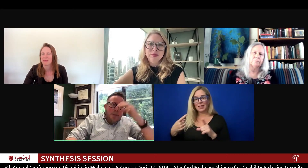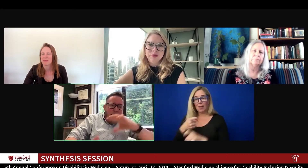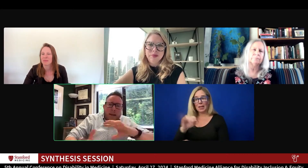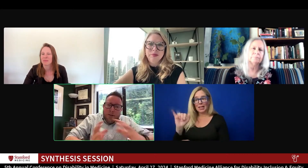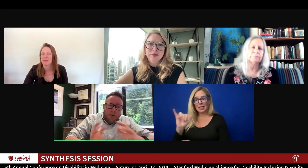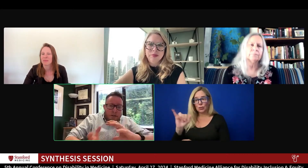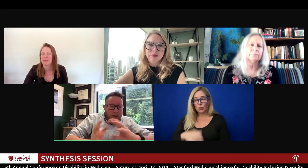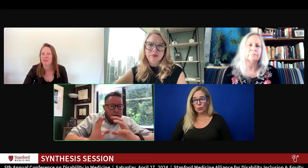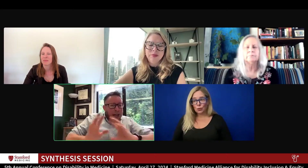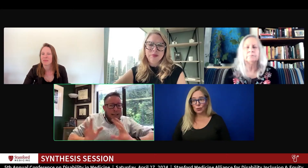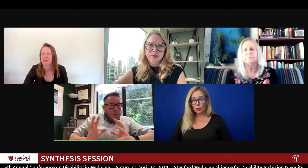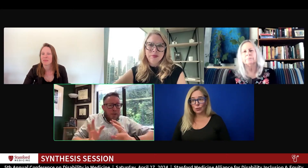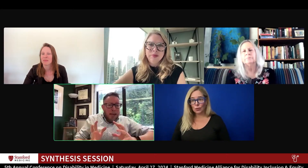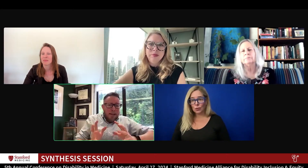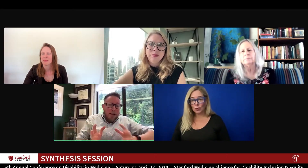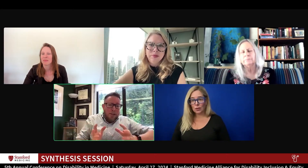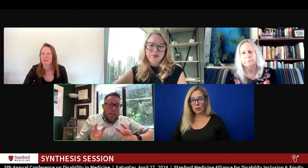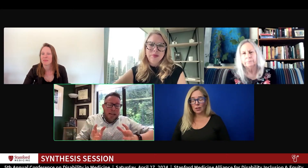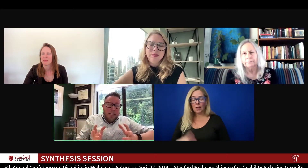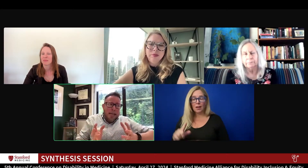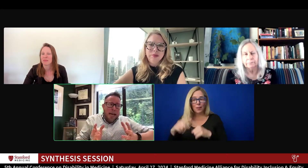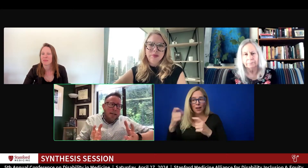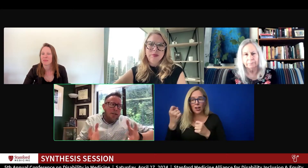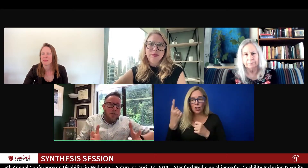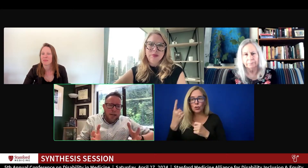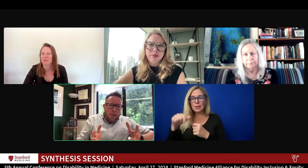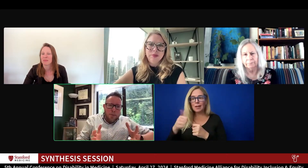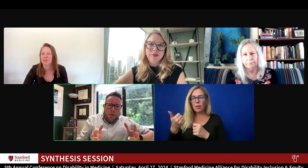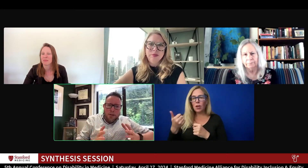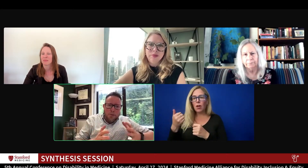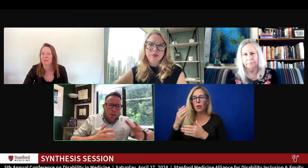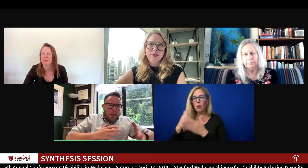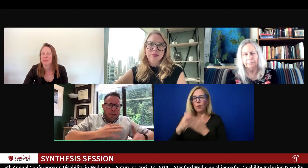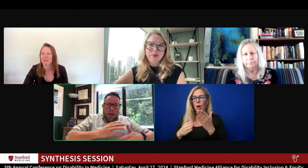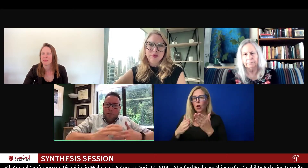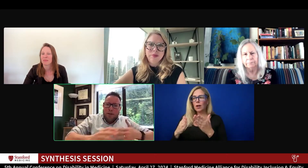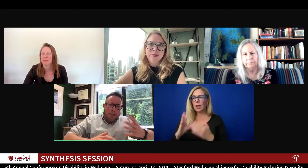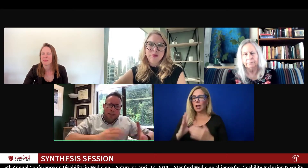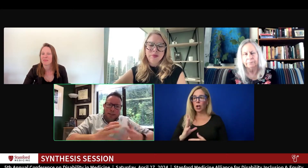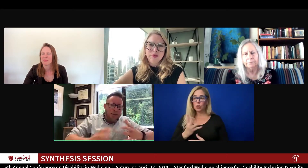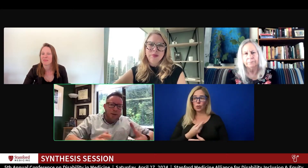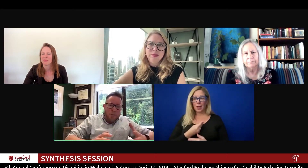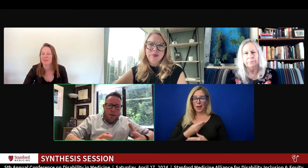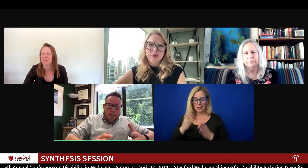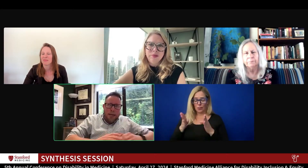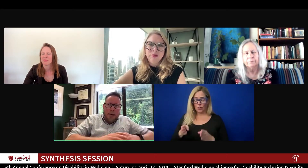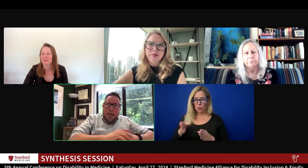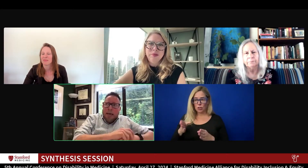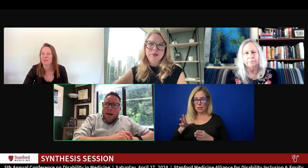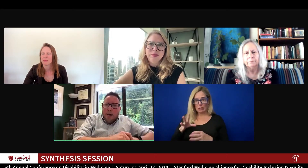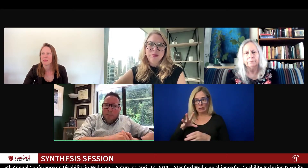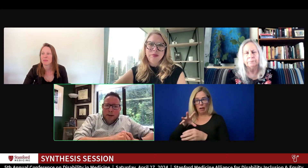But then other the last part of that I'll say is that as a trans person within the LGBTQ community,